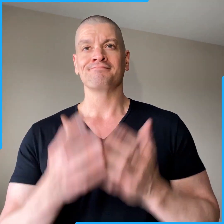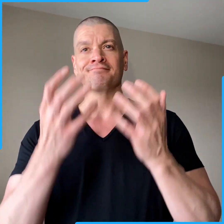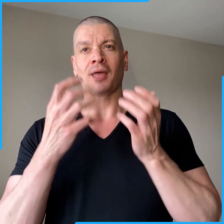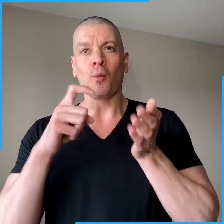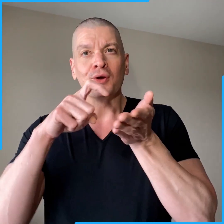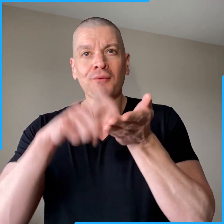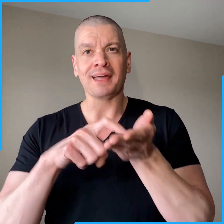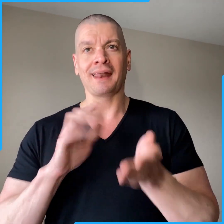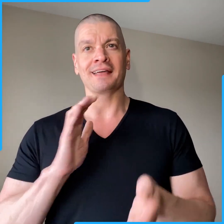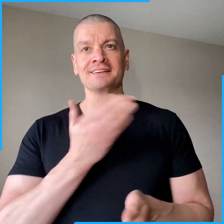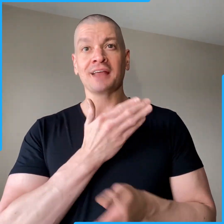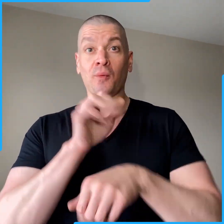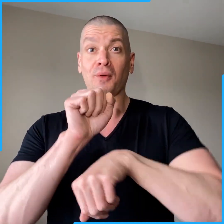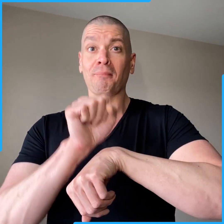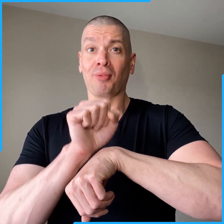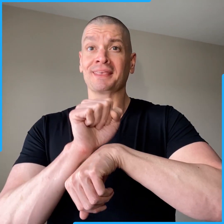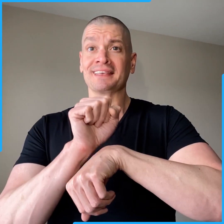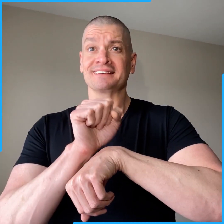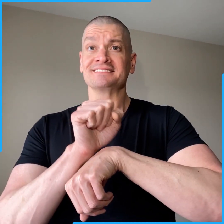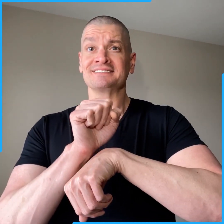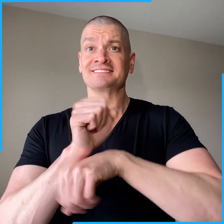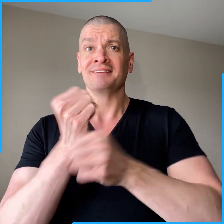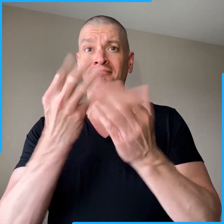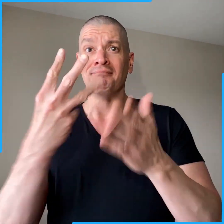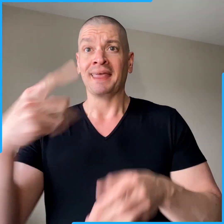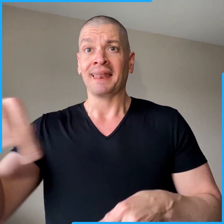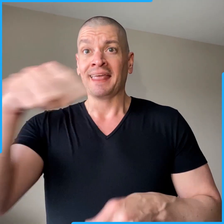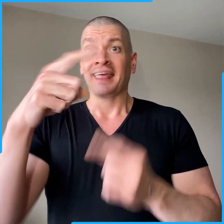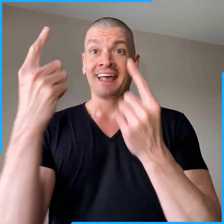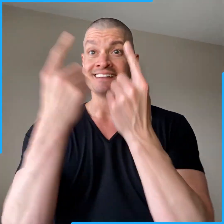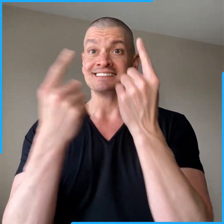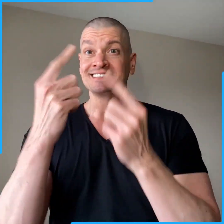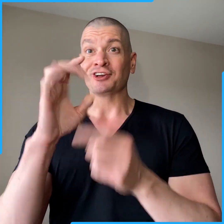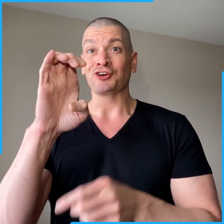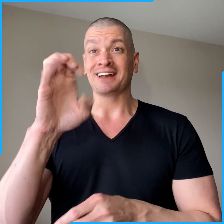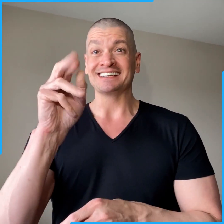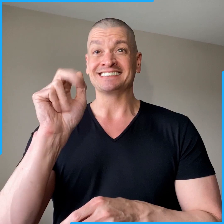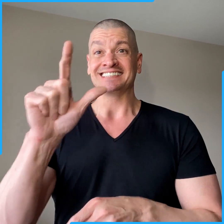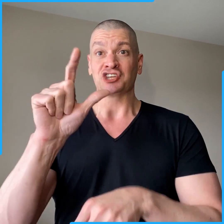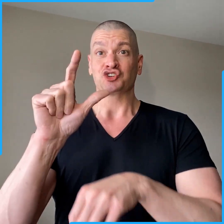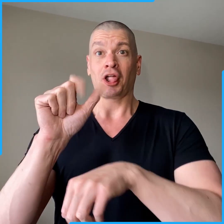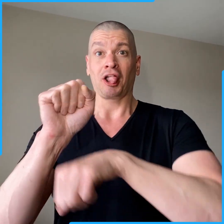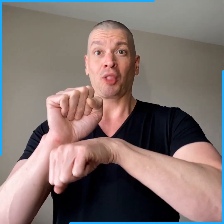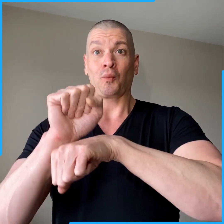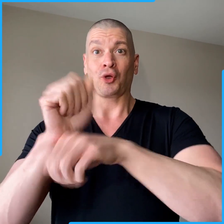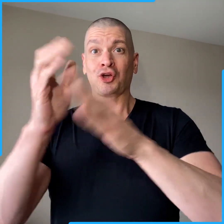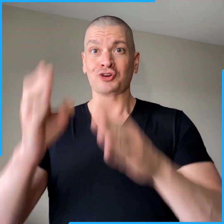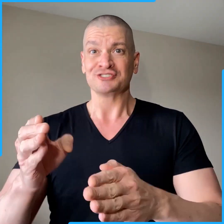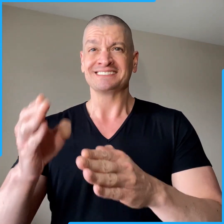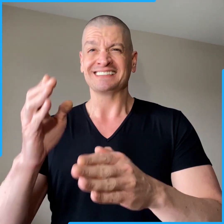I want to recognize our employees, many who are considered essential workers,